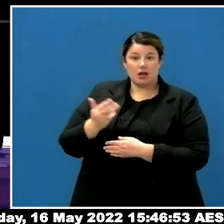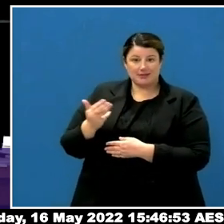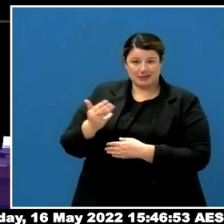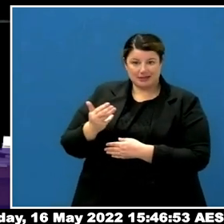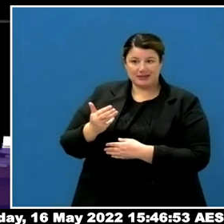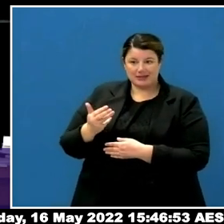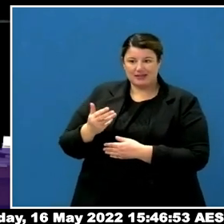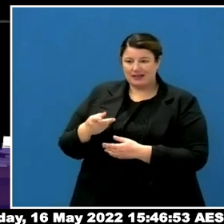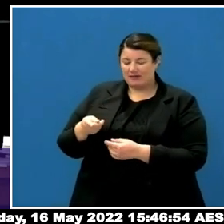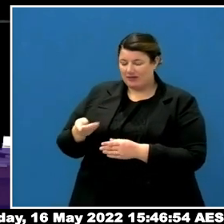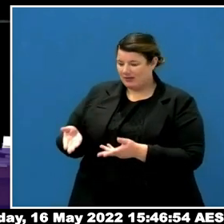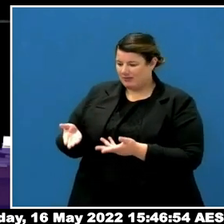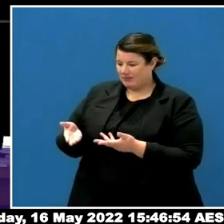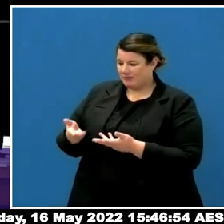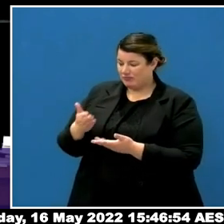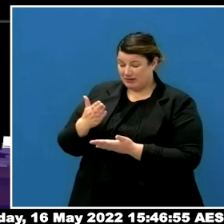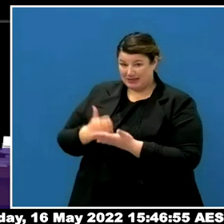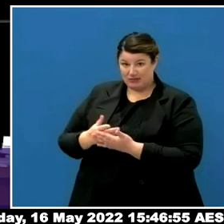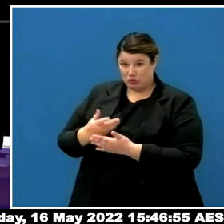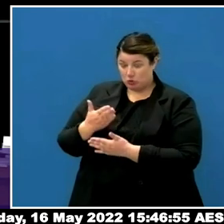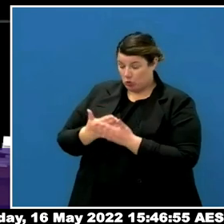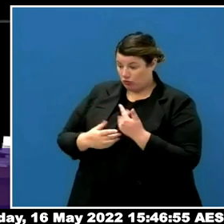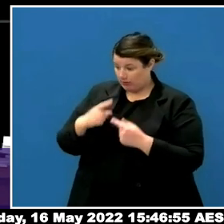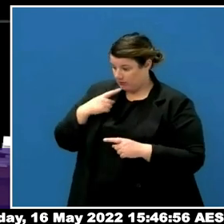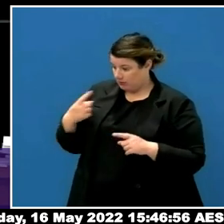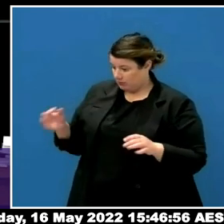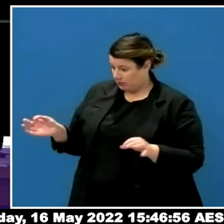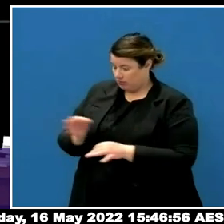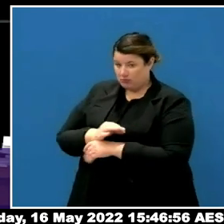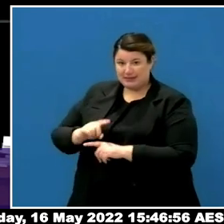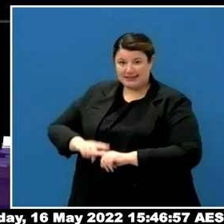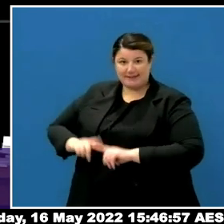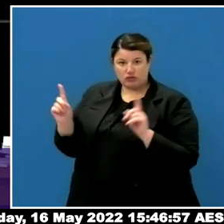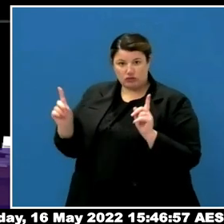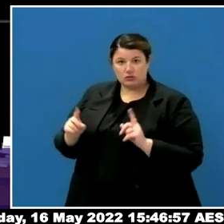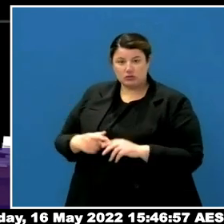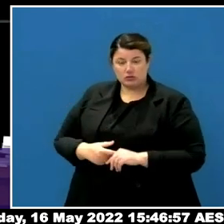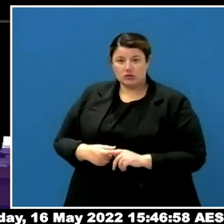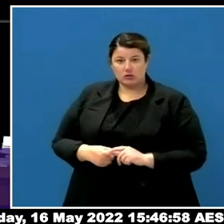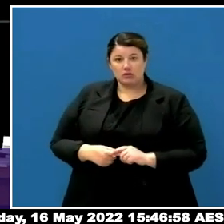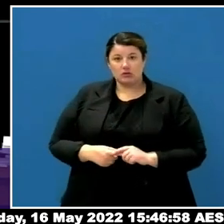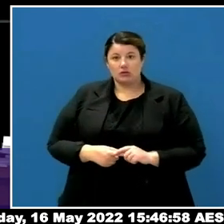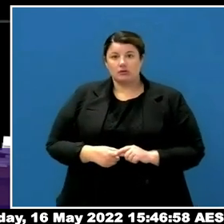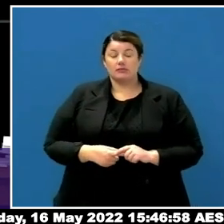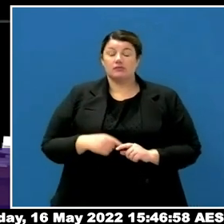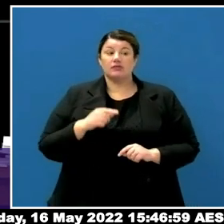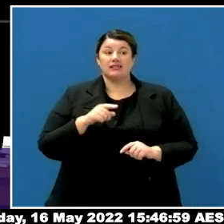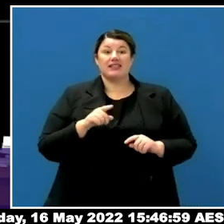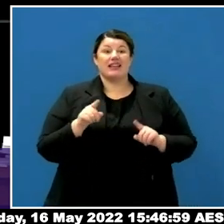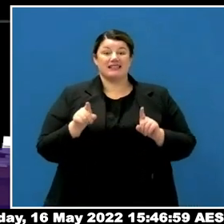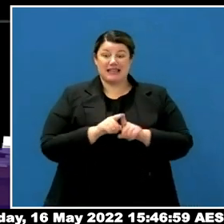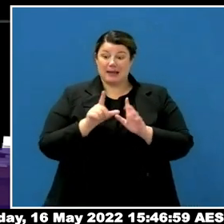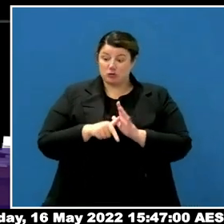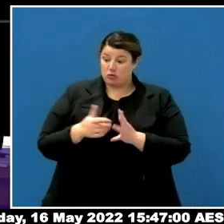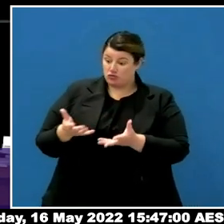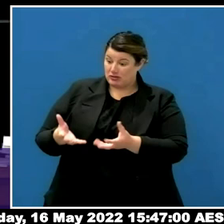Yes. MR FOGARTY: And then you also received at the same time - Yes. MR FOGARTY: - the incident report for the first day at Club Afford.